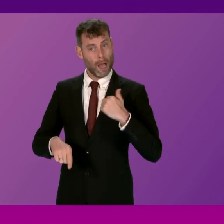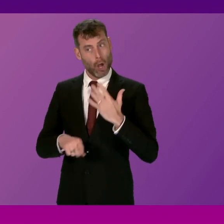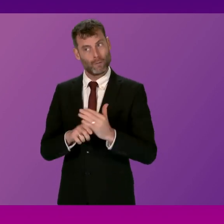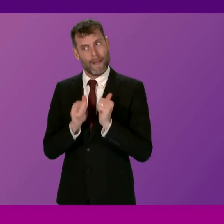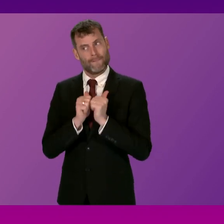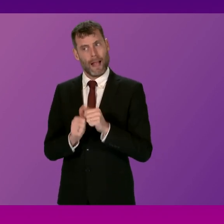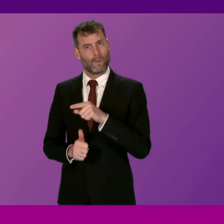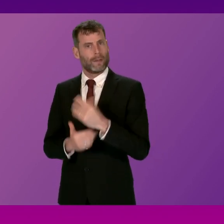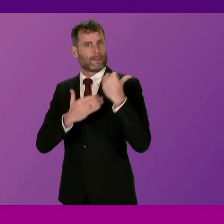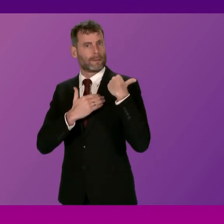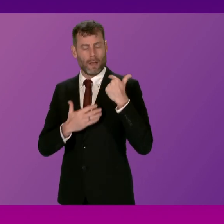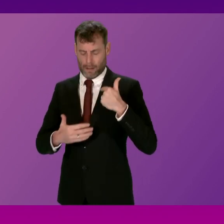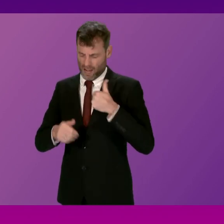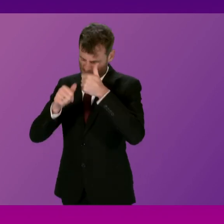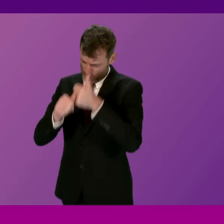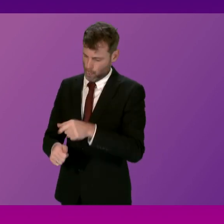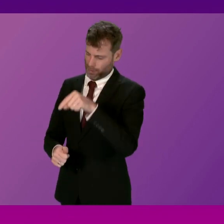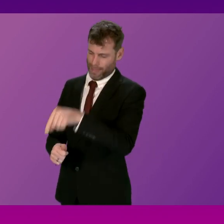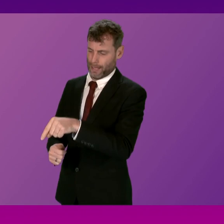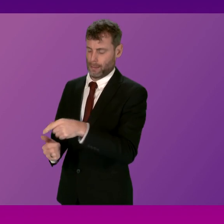I whole-heartedly support the motion and, in particular, I recognise the importance